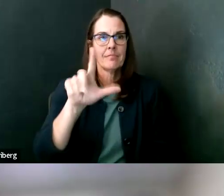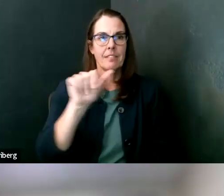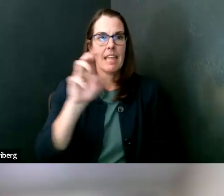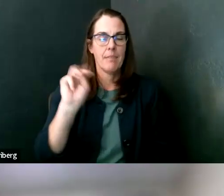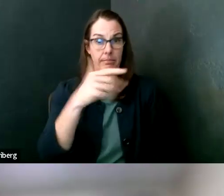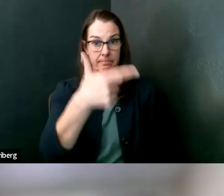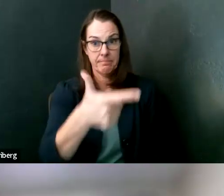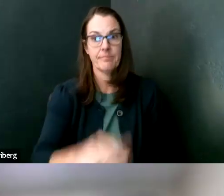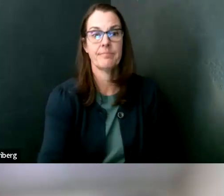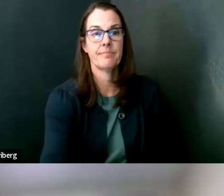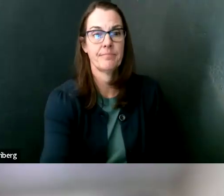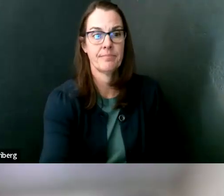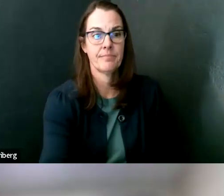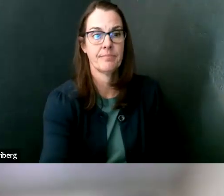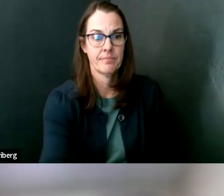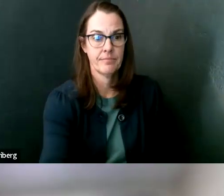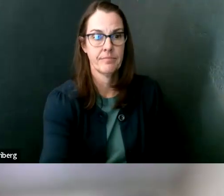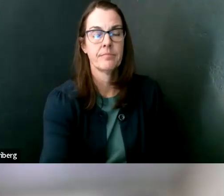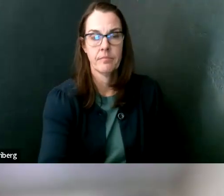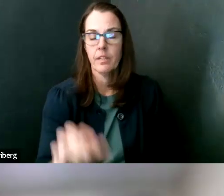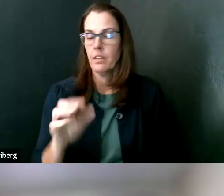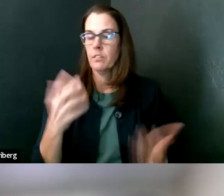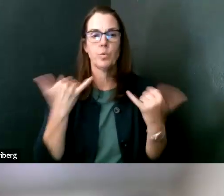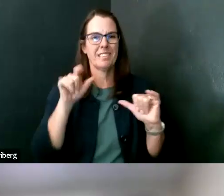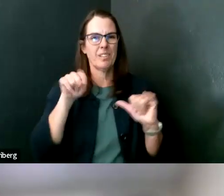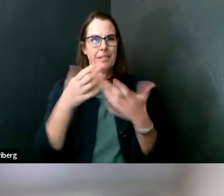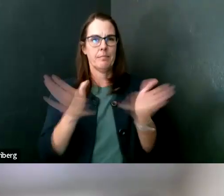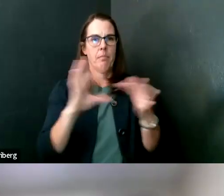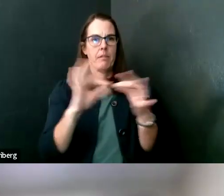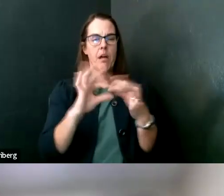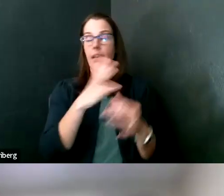the floor. Uh Chair Bailey, while we're still in this section and because we've had so many